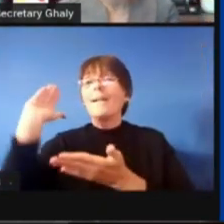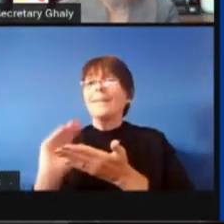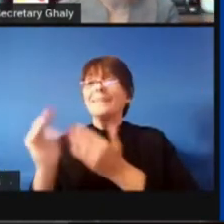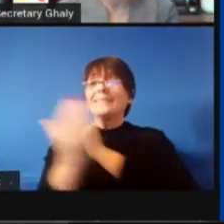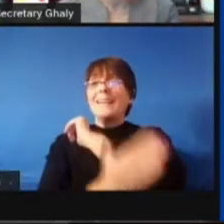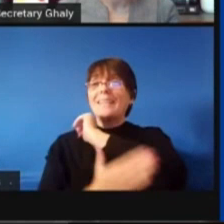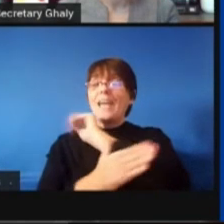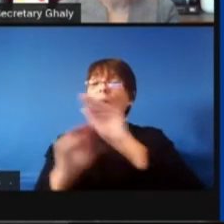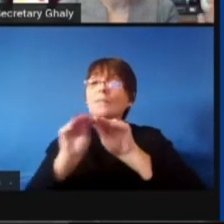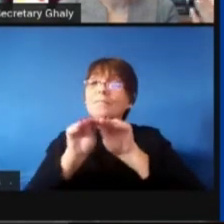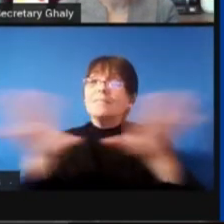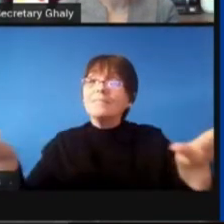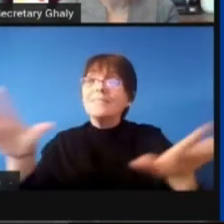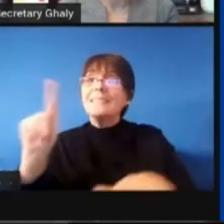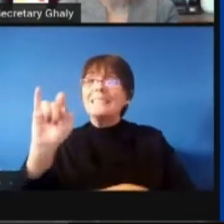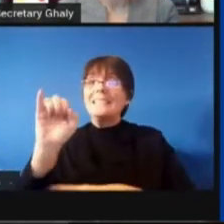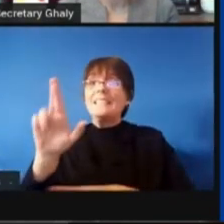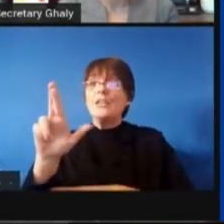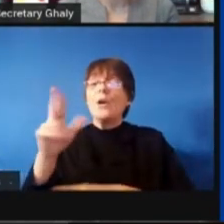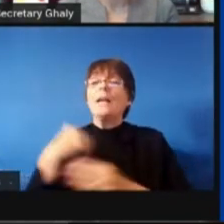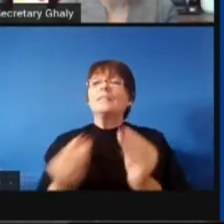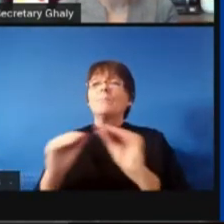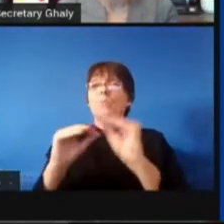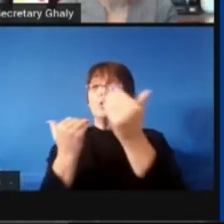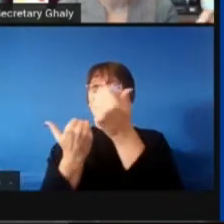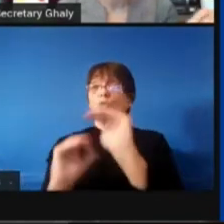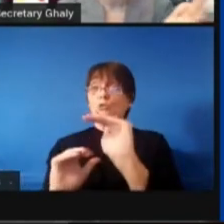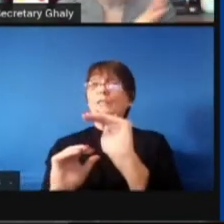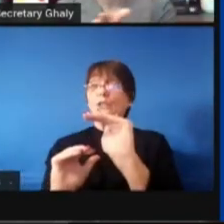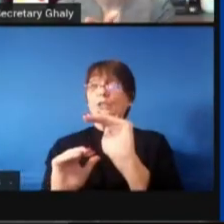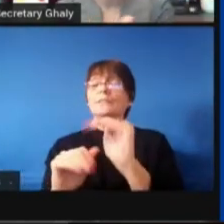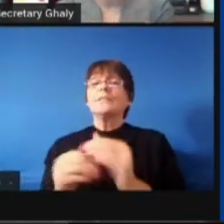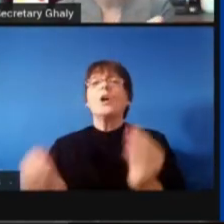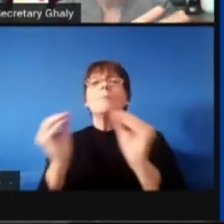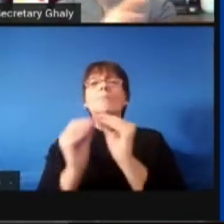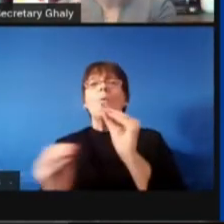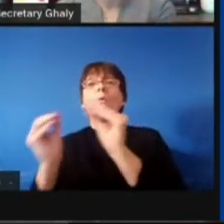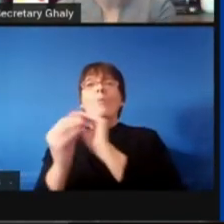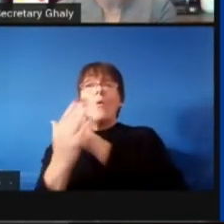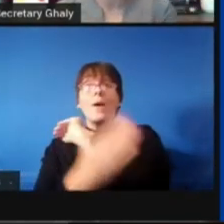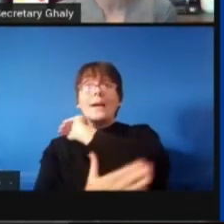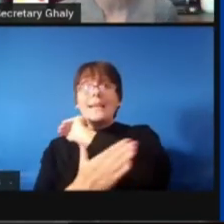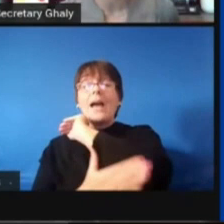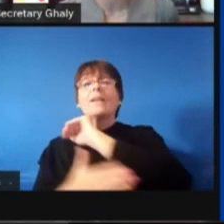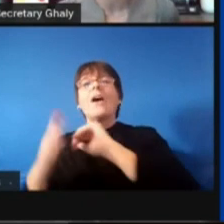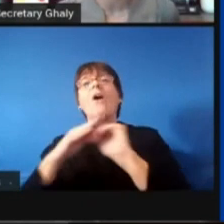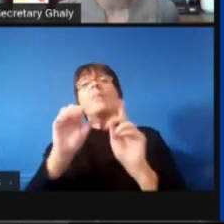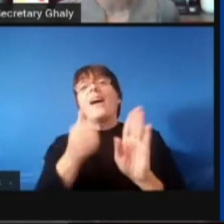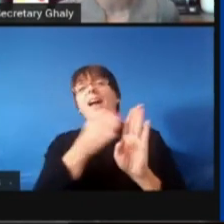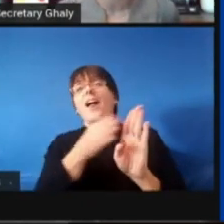WITH AGAIN OCTOBER 27 AND IT LOOKS LIKE IT WAS PROBABLY WHERE WE WERE THE MOST OPEN.